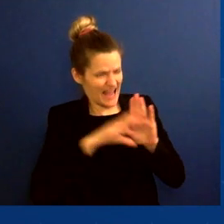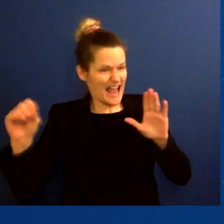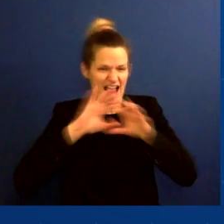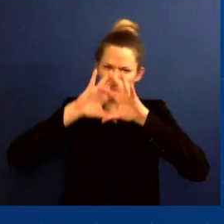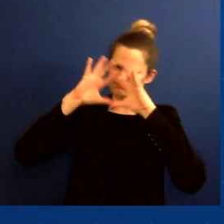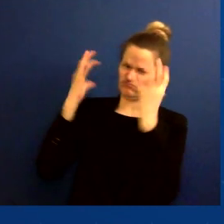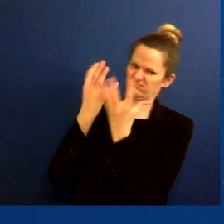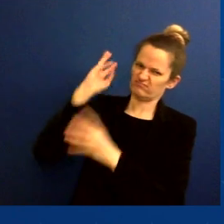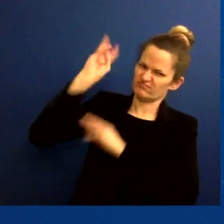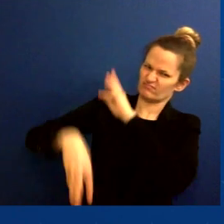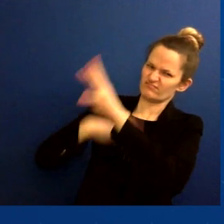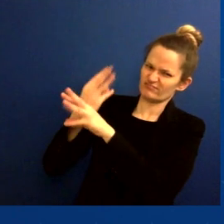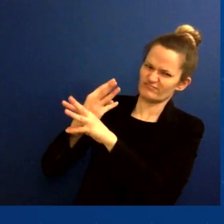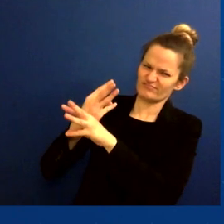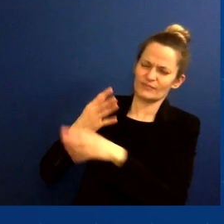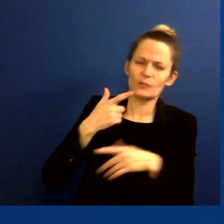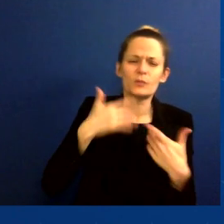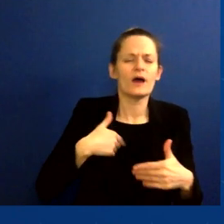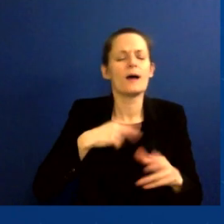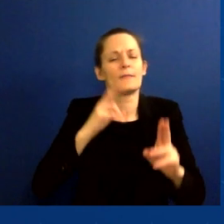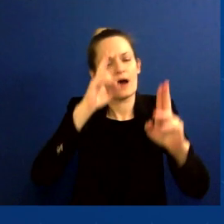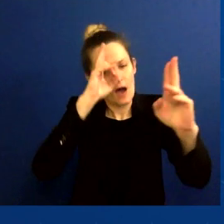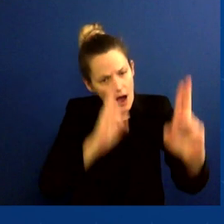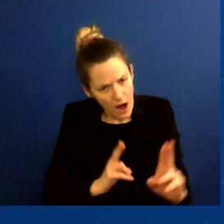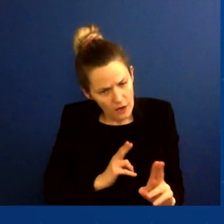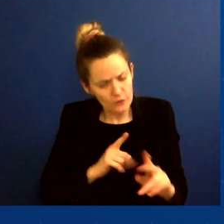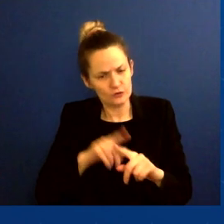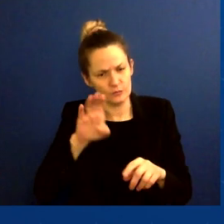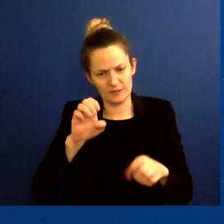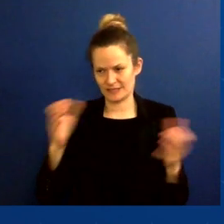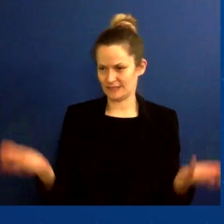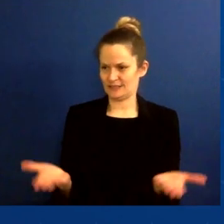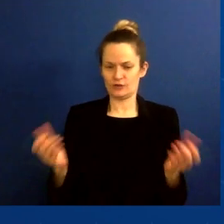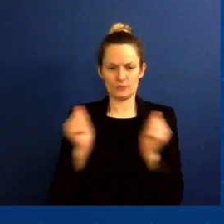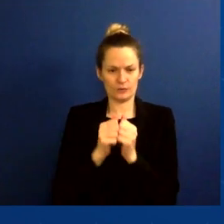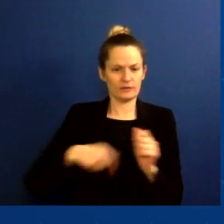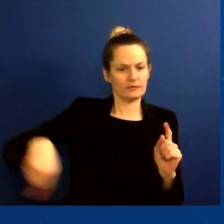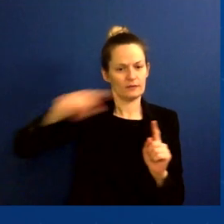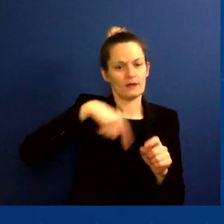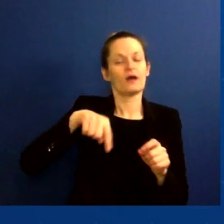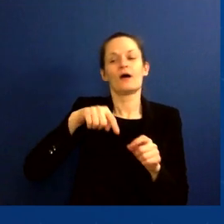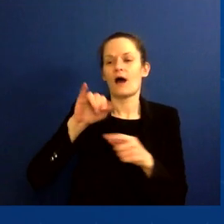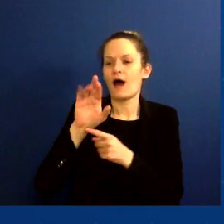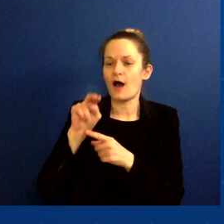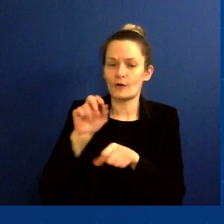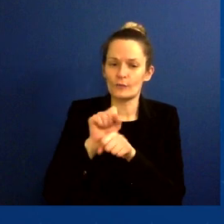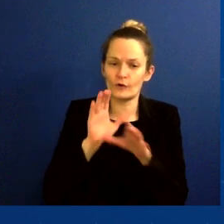And we talk about -- we talk about building a future that's "made in America." We're talking about you.